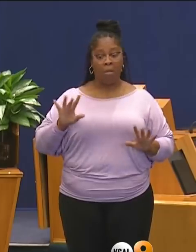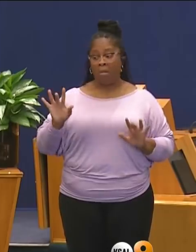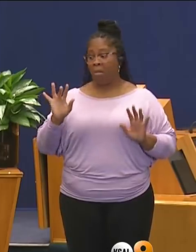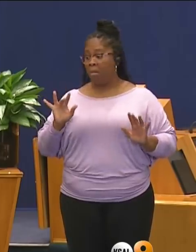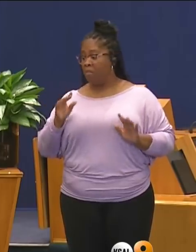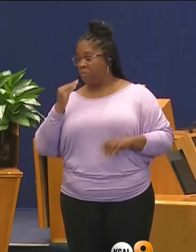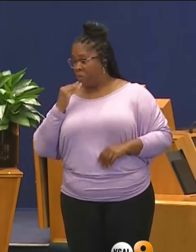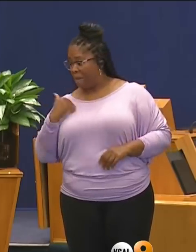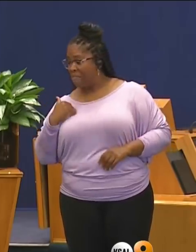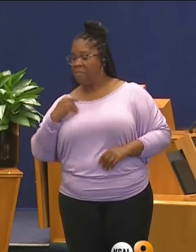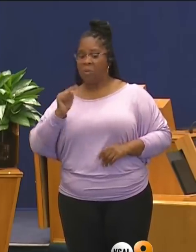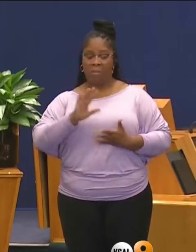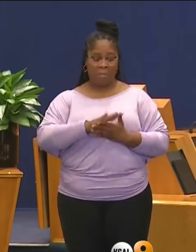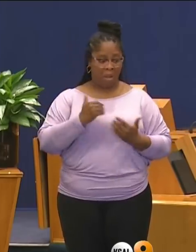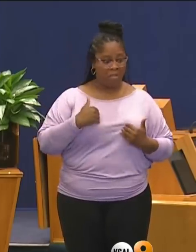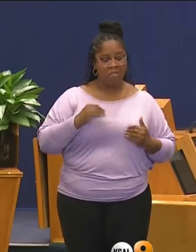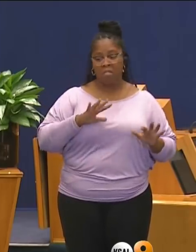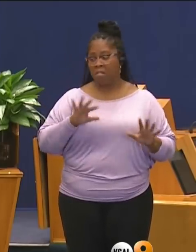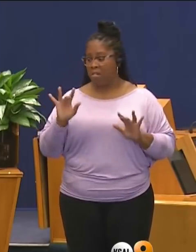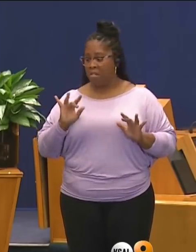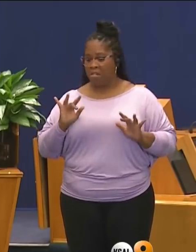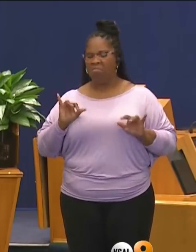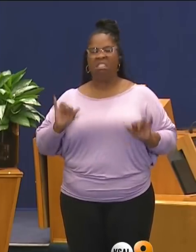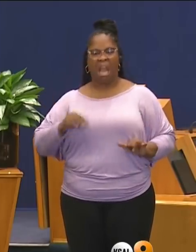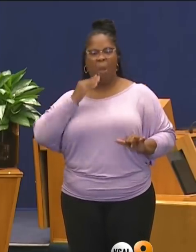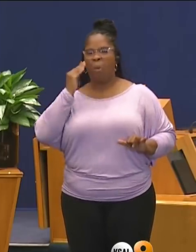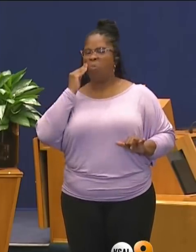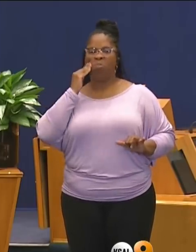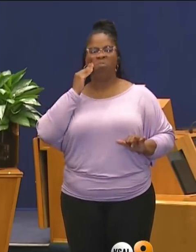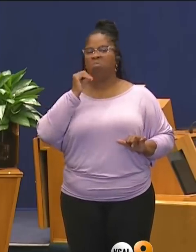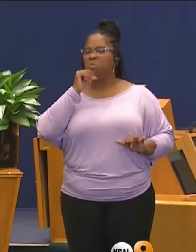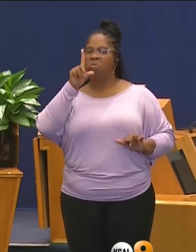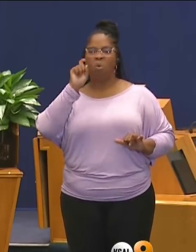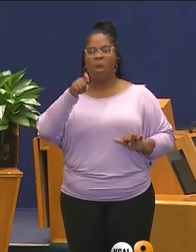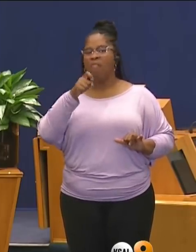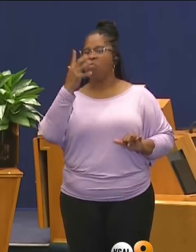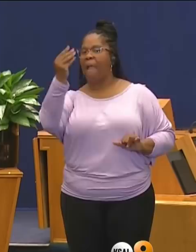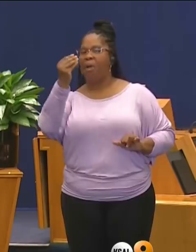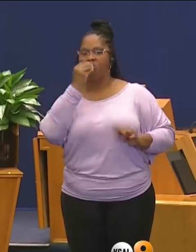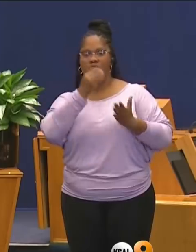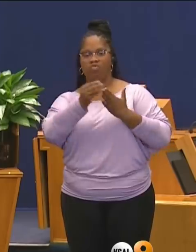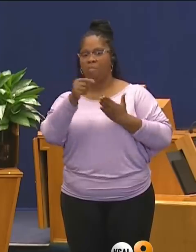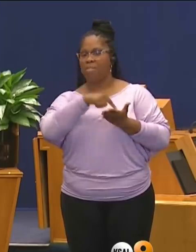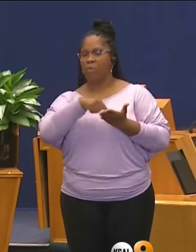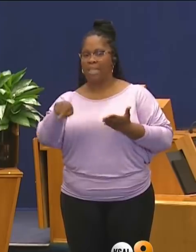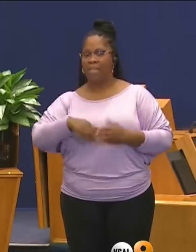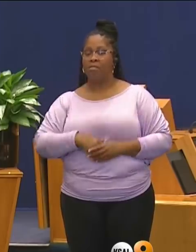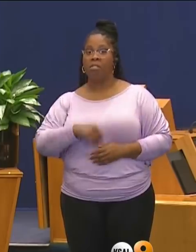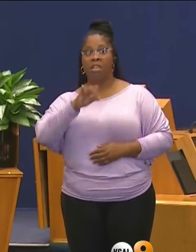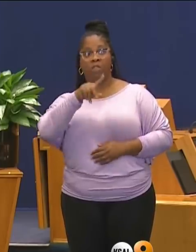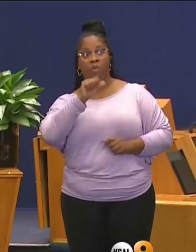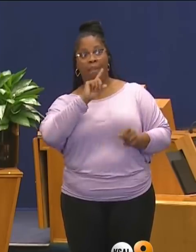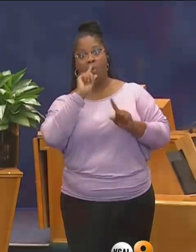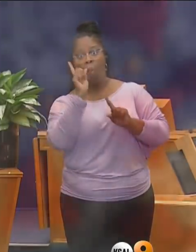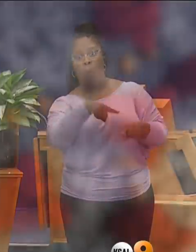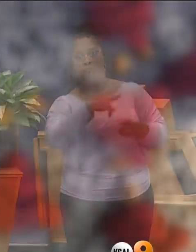THAN 65. AND IF YOU HAVE ENOUGH SUPPLIES IN YOUR HOME, THIS WILL BE THE WEEK, TO SKIP SHOPPING ALTOGETHER.